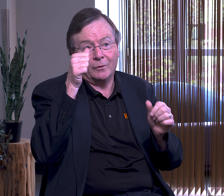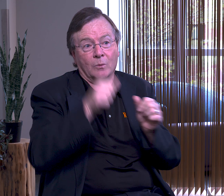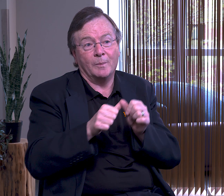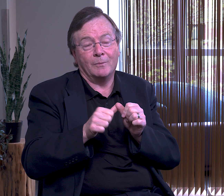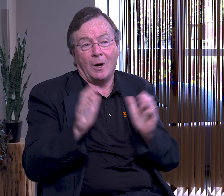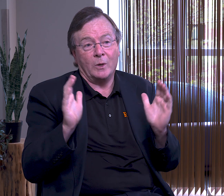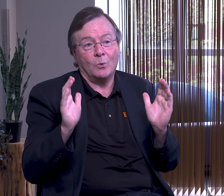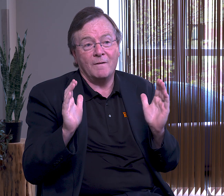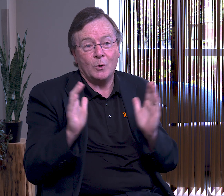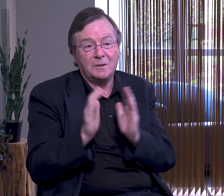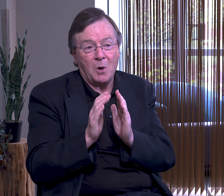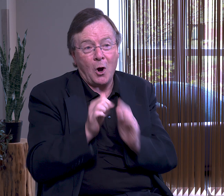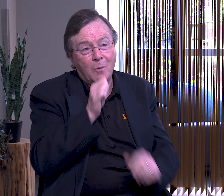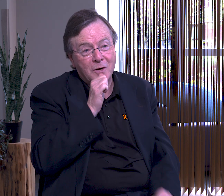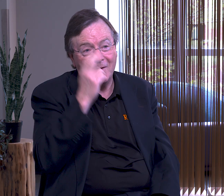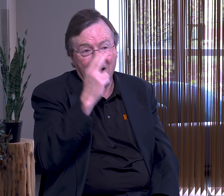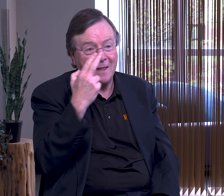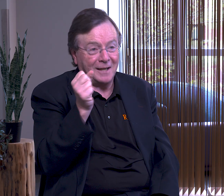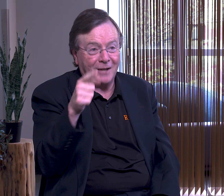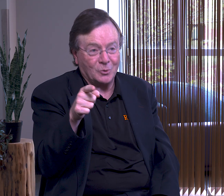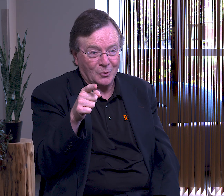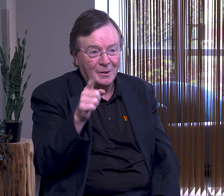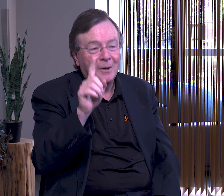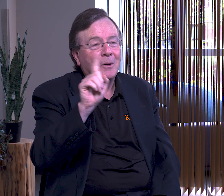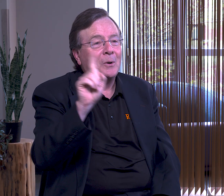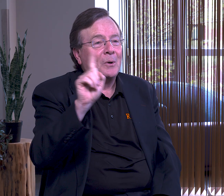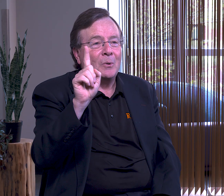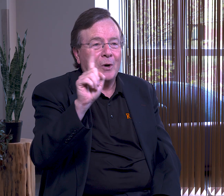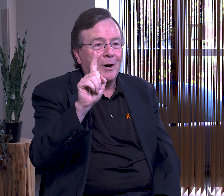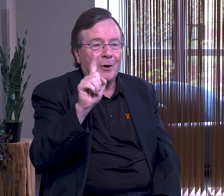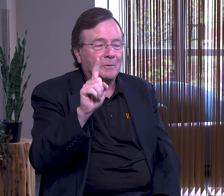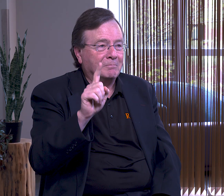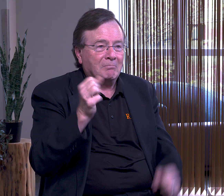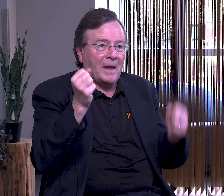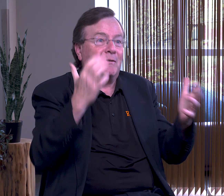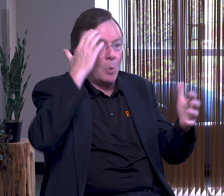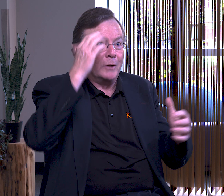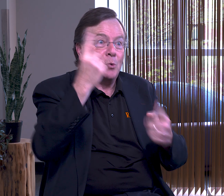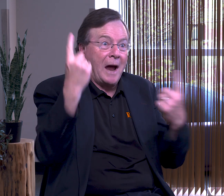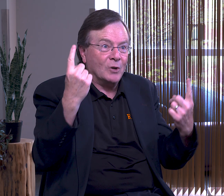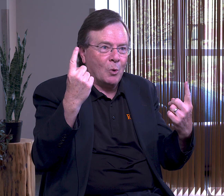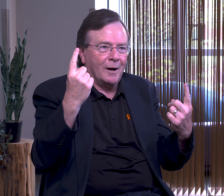And I remember I went to a very small, private Catholic high school where everyone knew everyone.